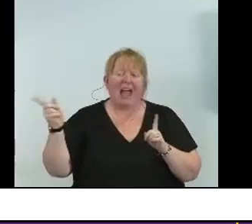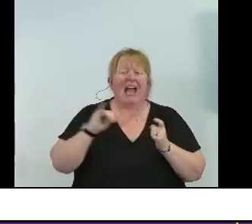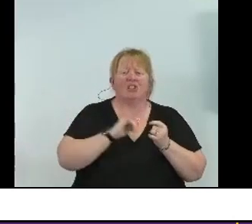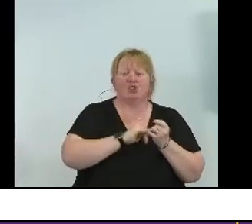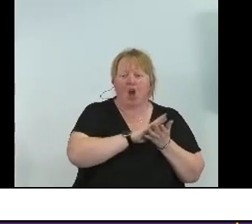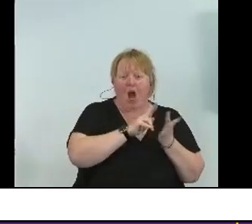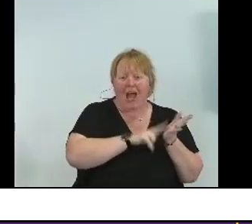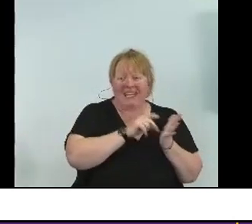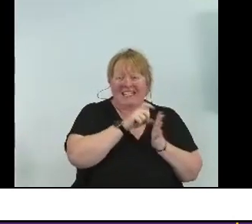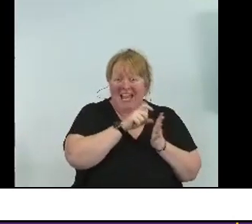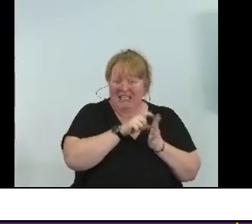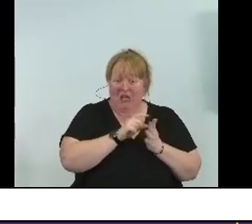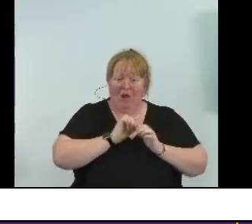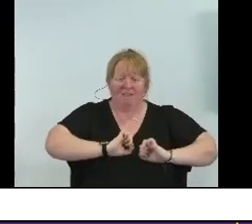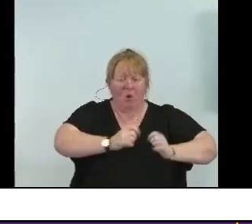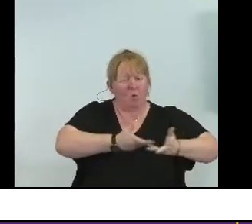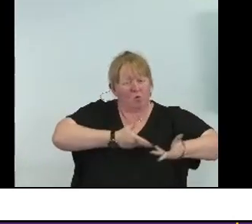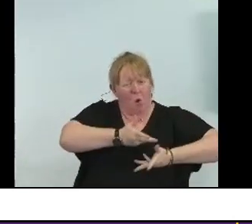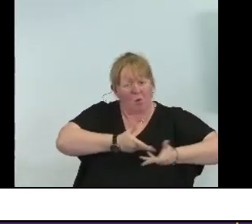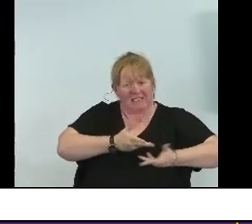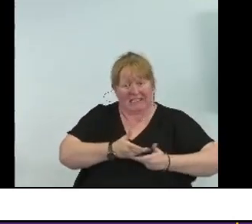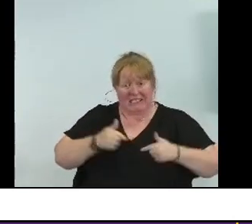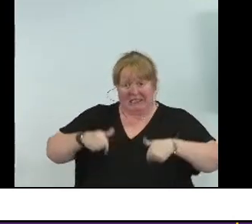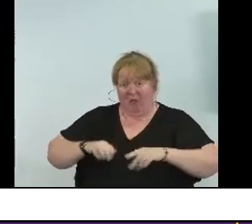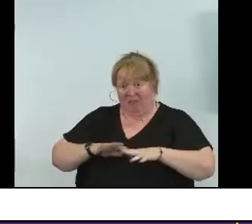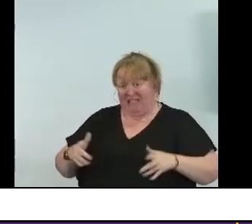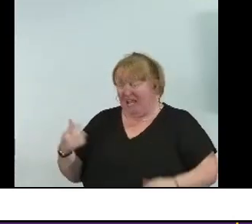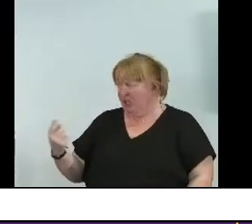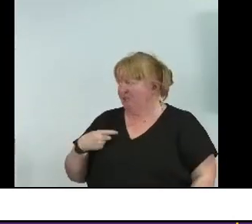consultancy on the stage here. Hi, guys. Hi.